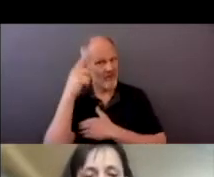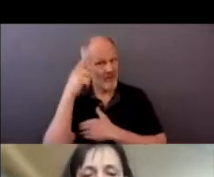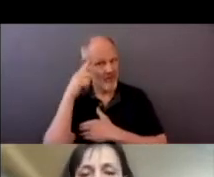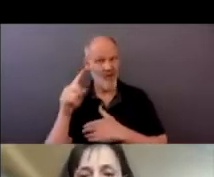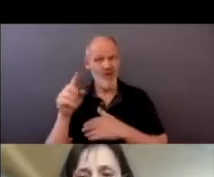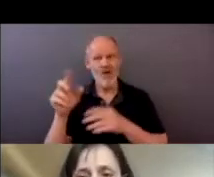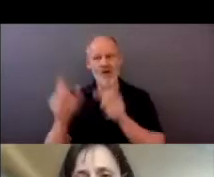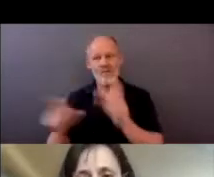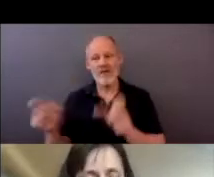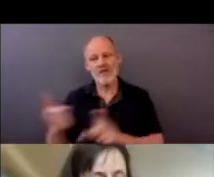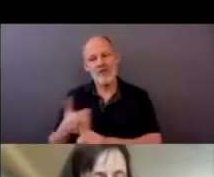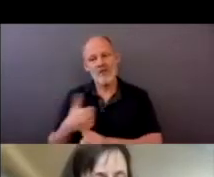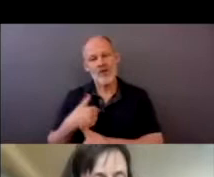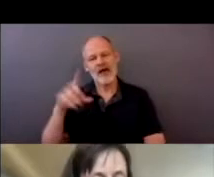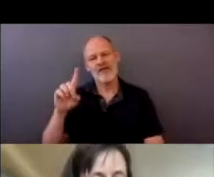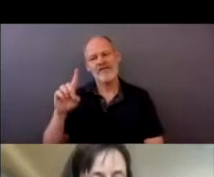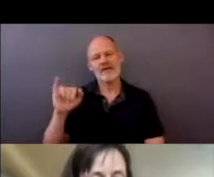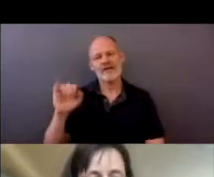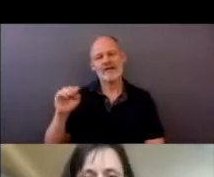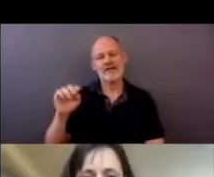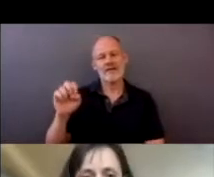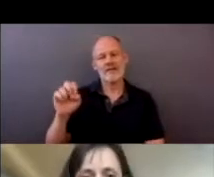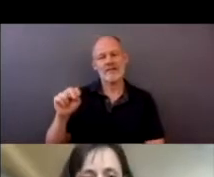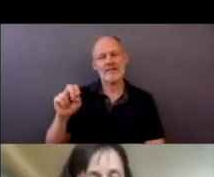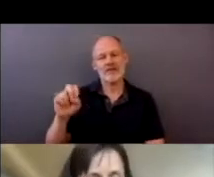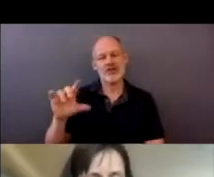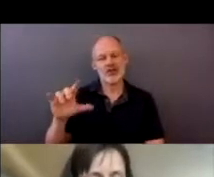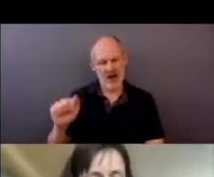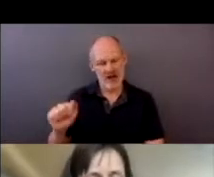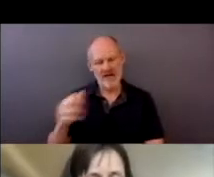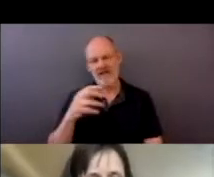And it serves as one of two programs I would like to highlight here today.